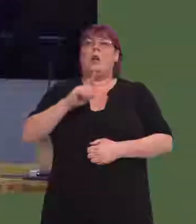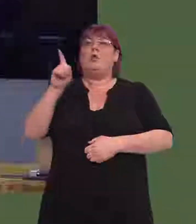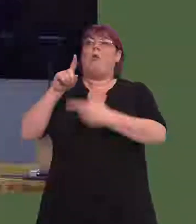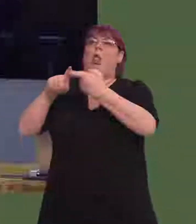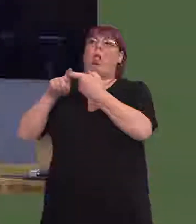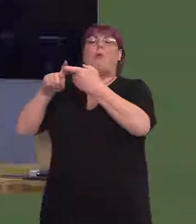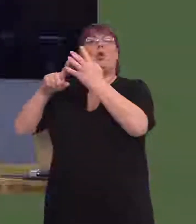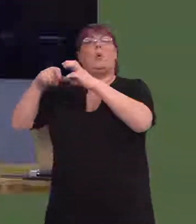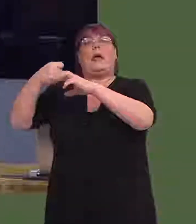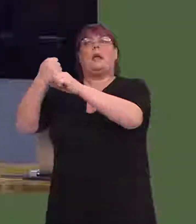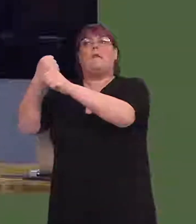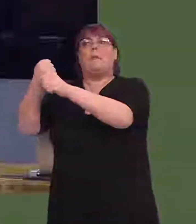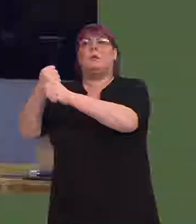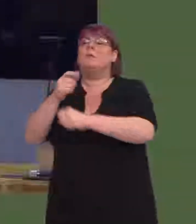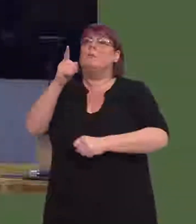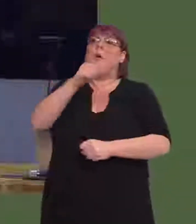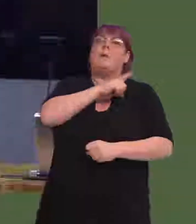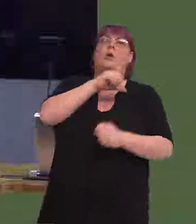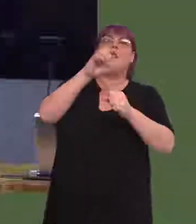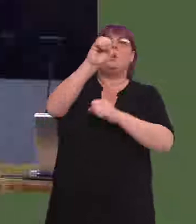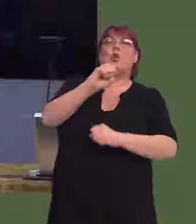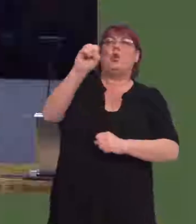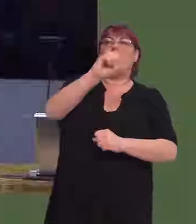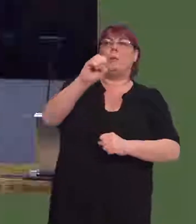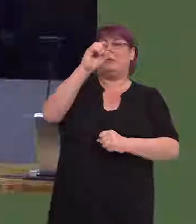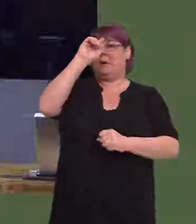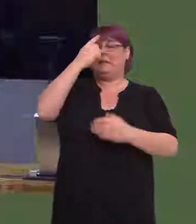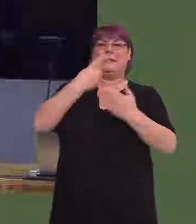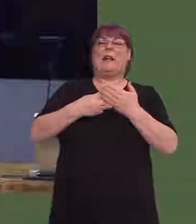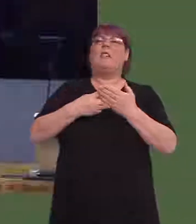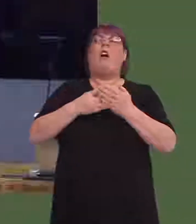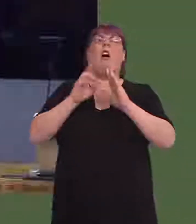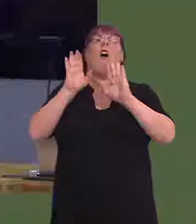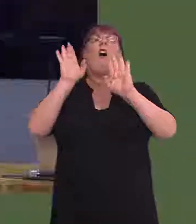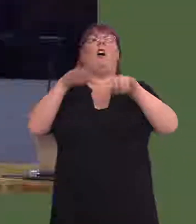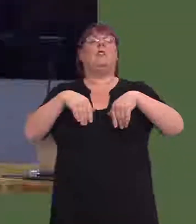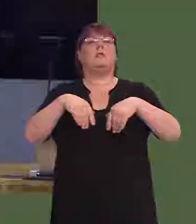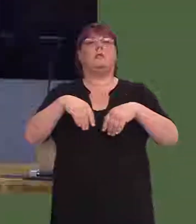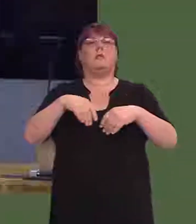about because the EU will irrationally decide to cut off its nose to spite its face.